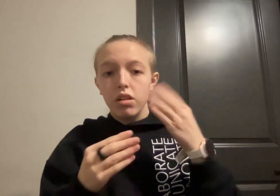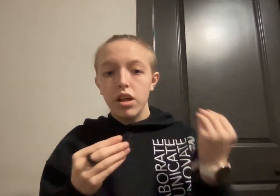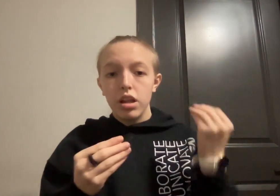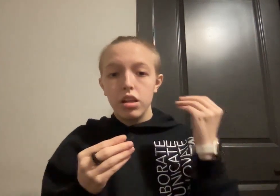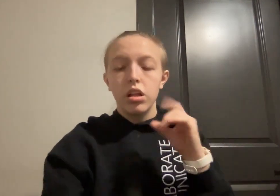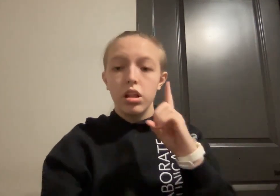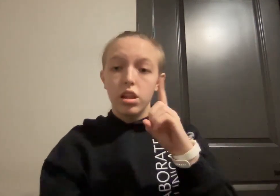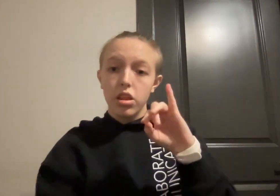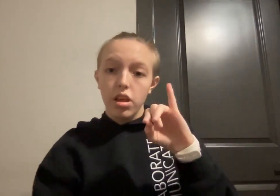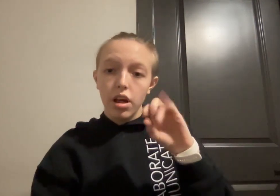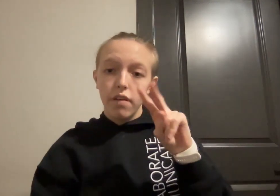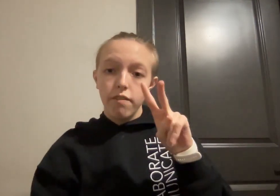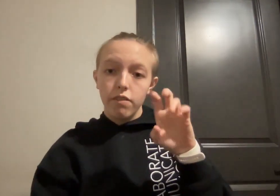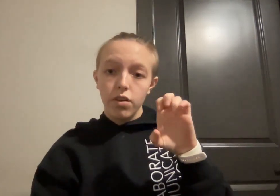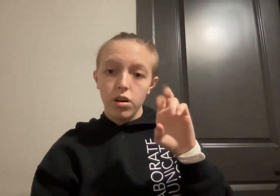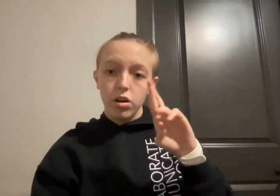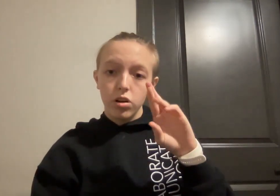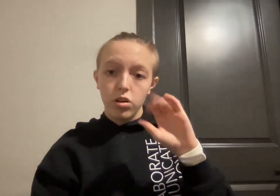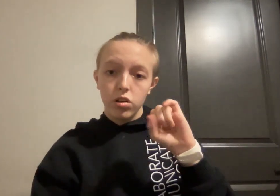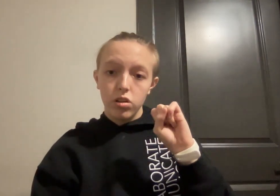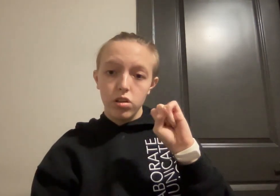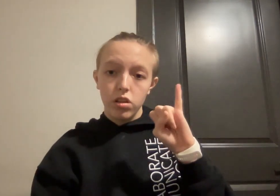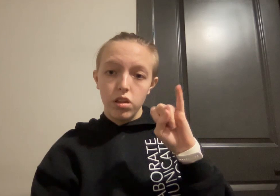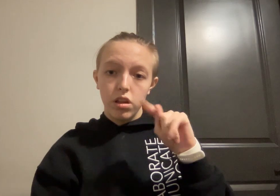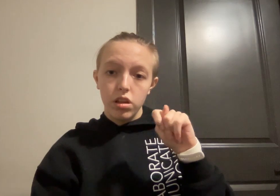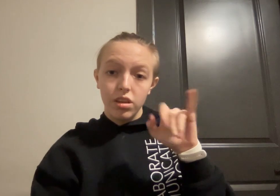and diversity